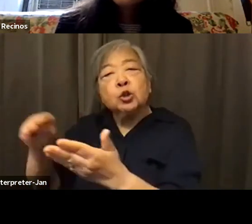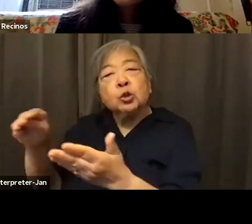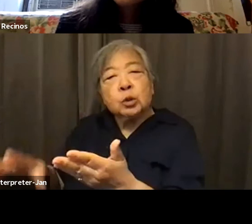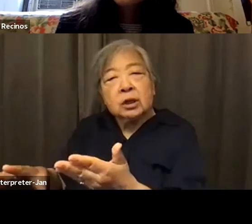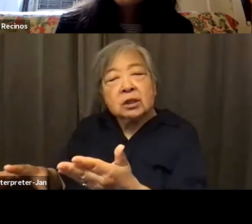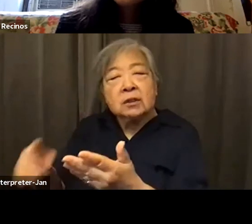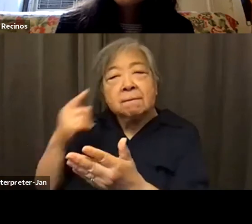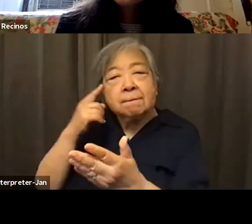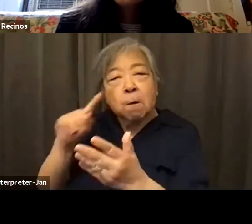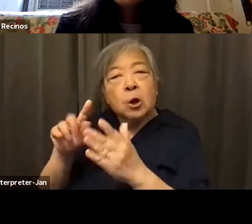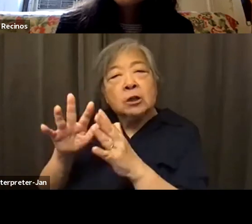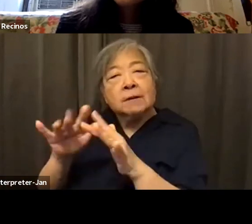of diversity and access.